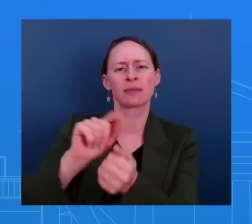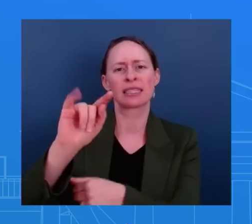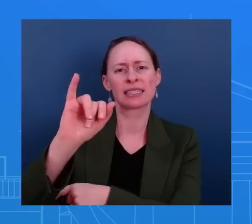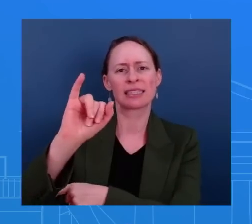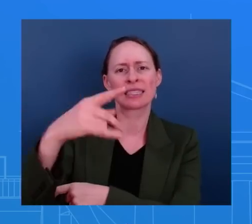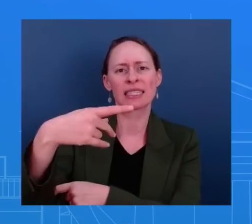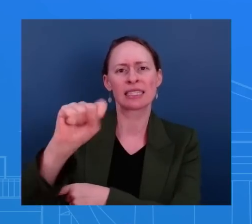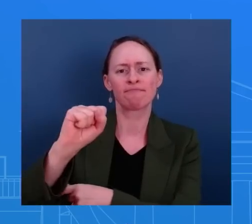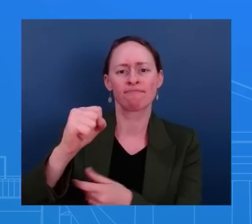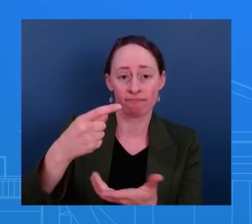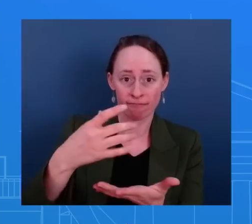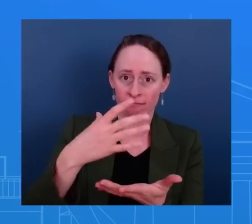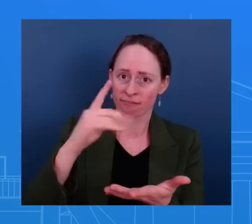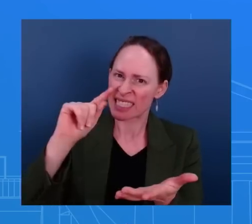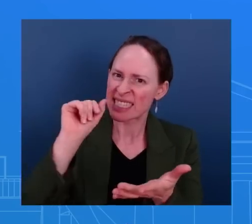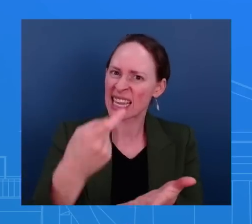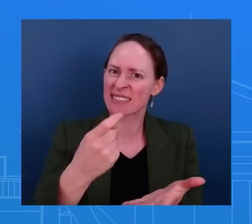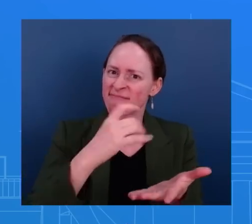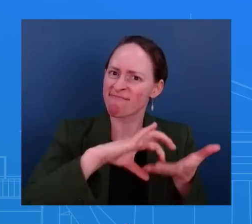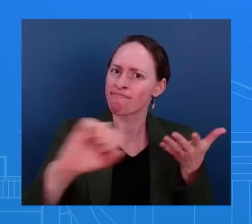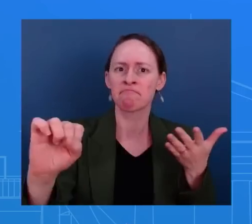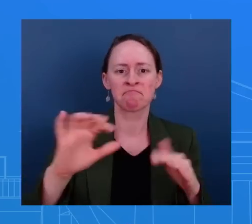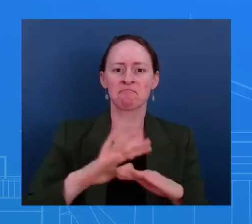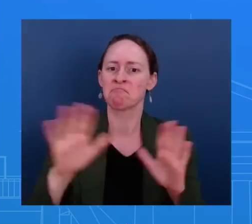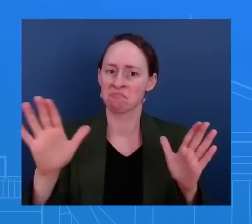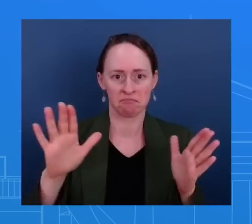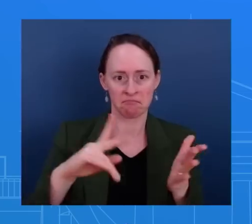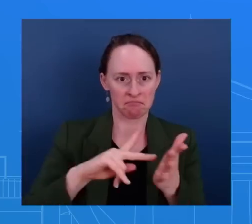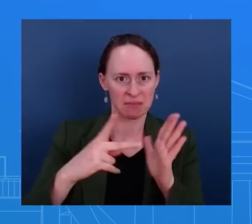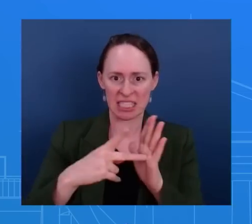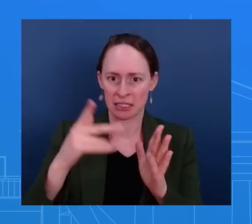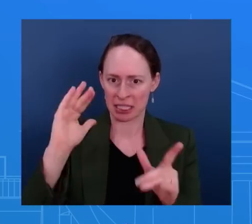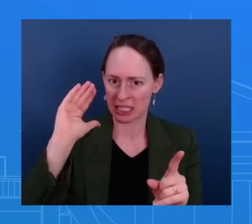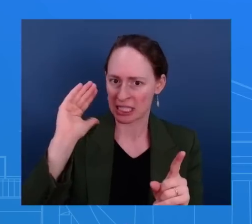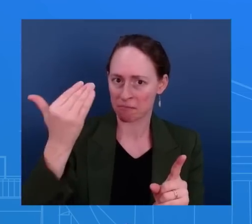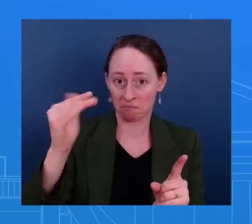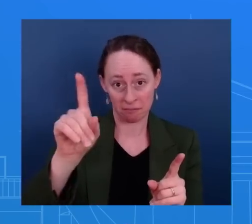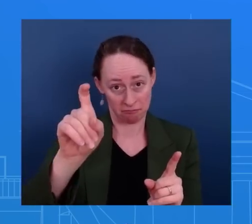considered at any point in the past three and a half years? Ms. Jean-Pierre: What I can say is the president supports it.